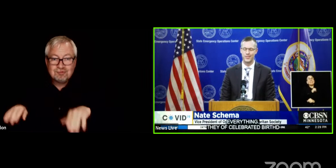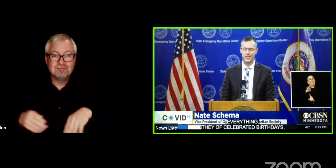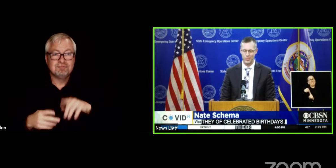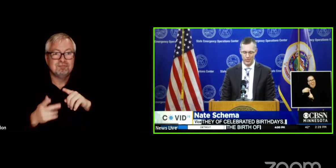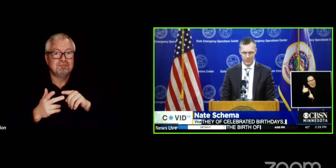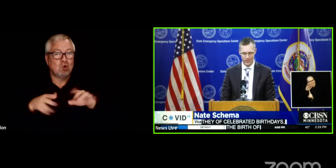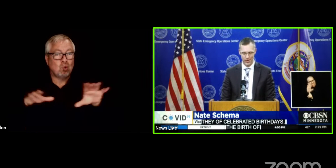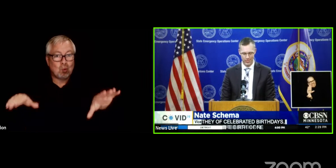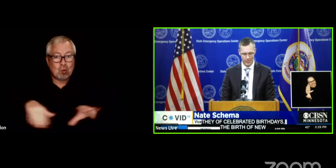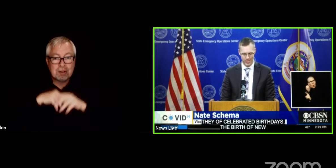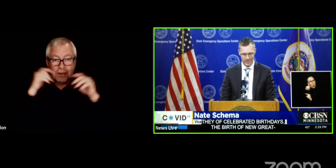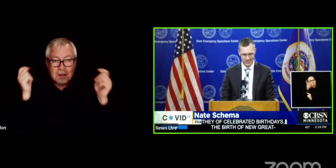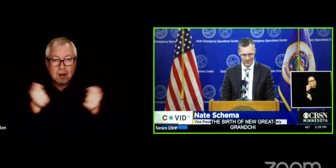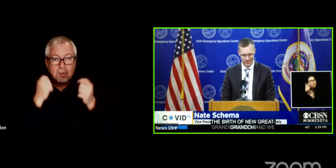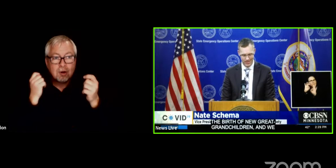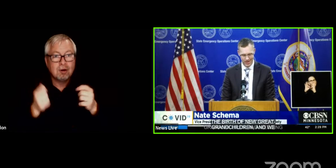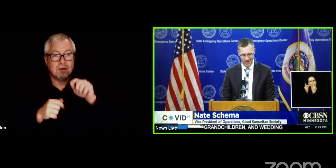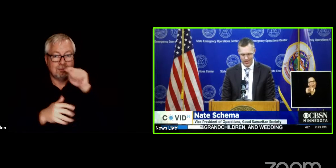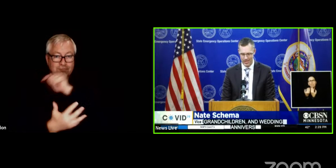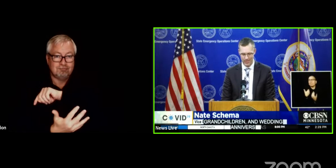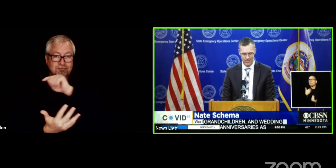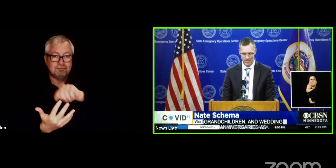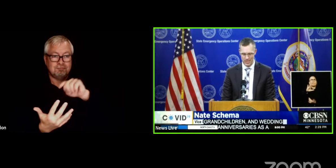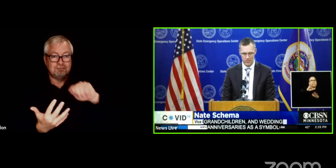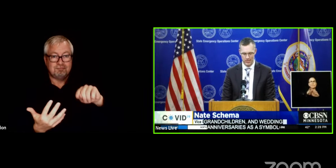SYMBOL OF THEIR LOVE FOR THE RESIDENTS. OUR STAFF HAVE CONTINUOUSLY